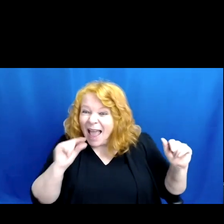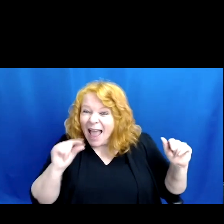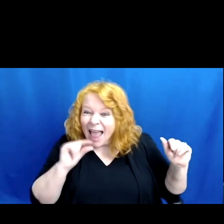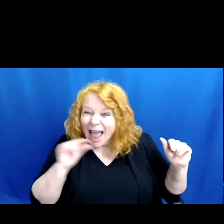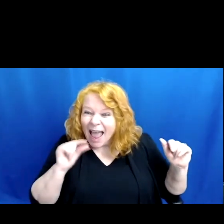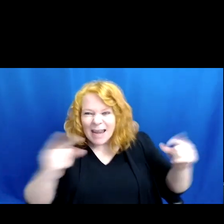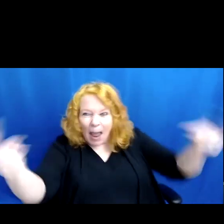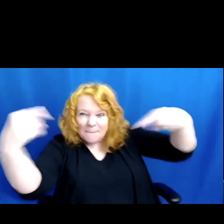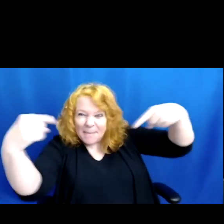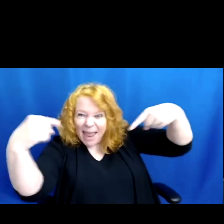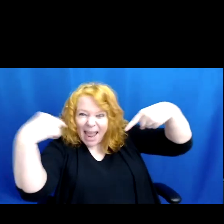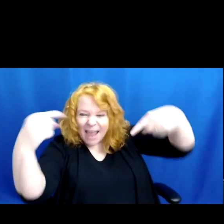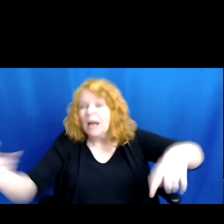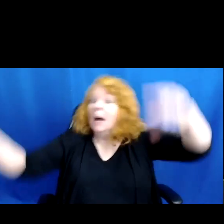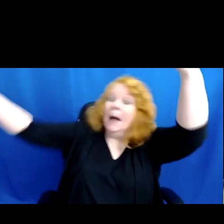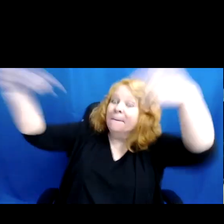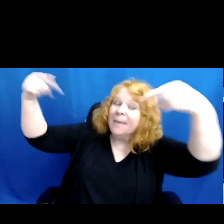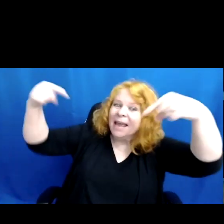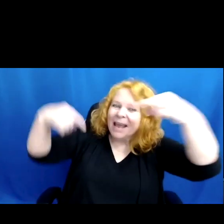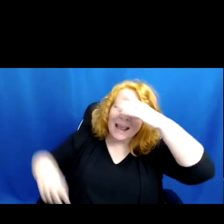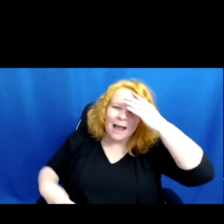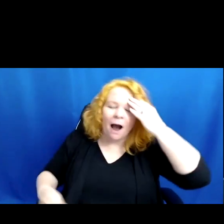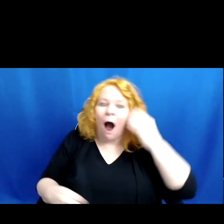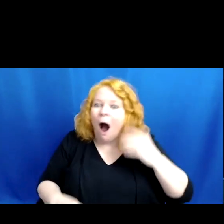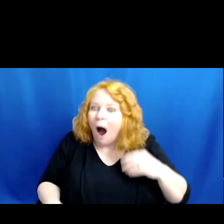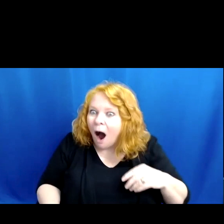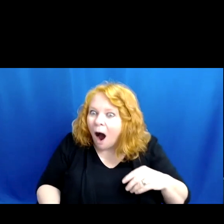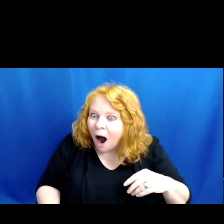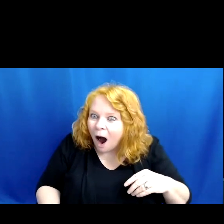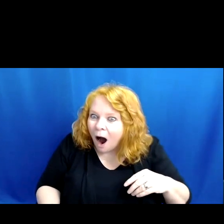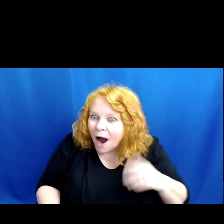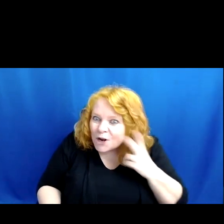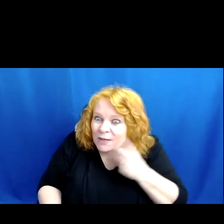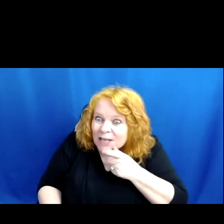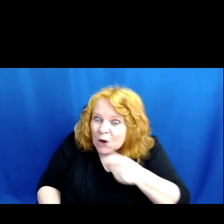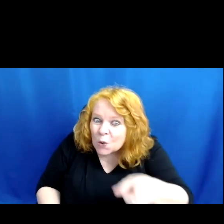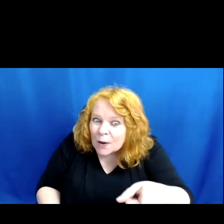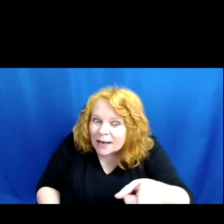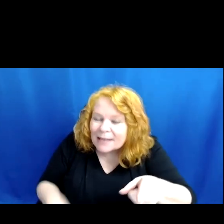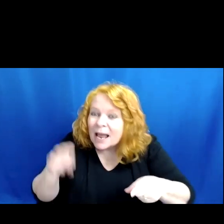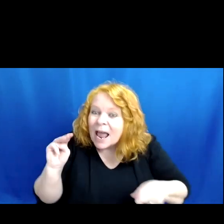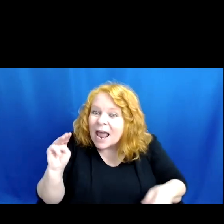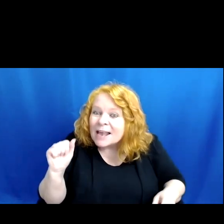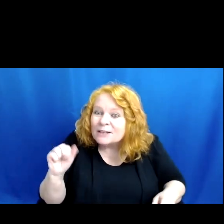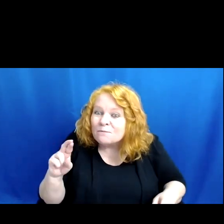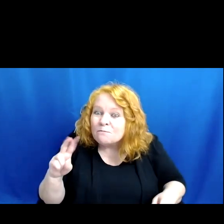Hello Gwyn, Gwyn I got a new friend.